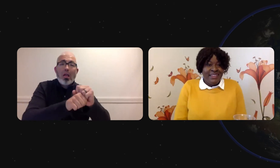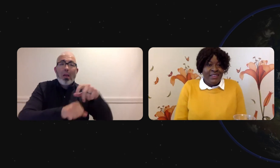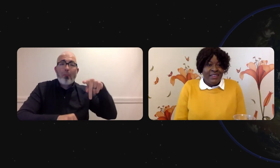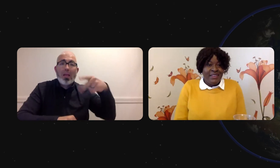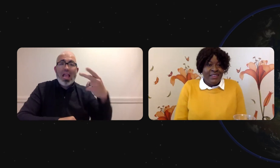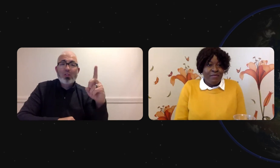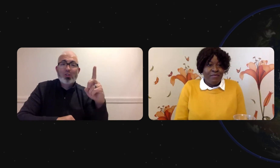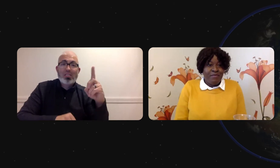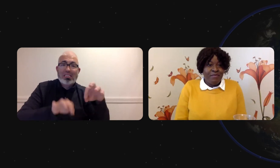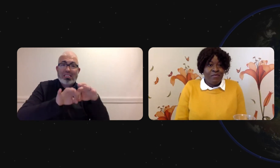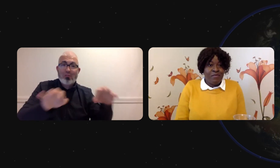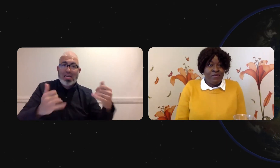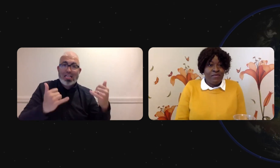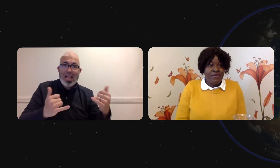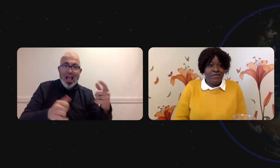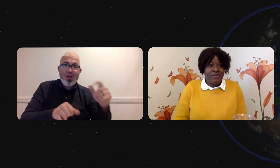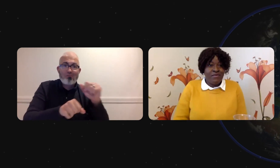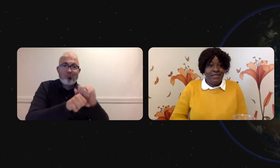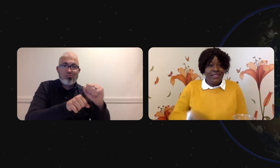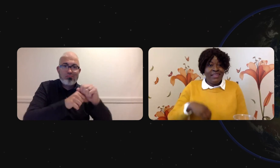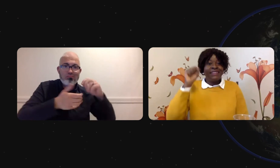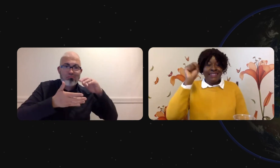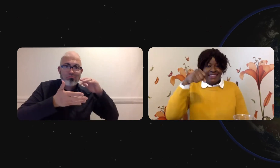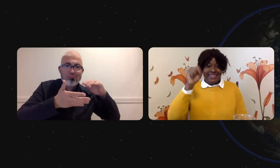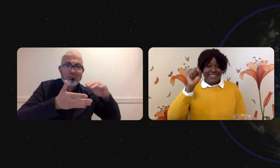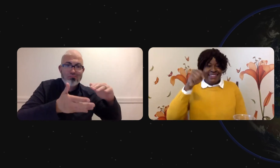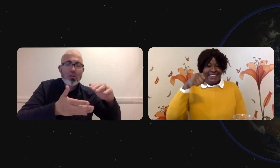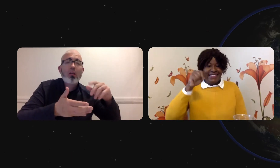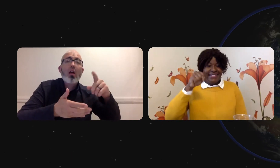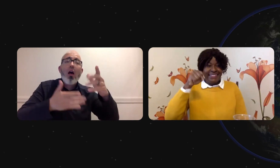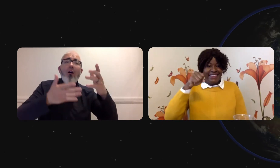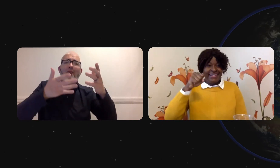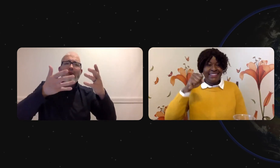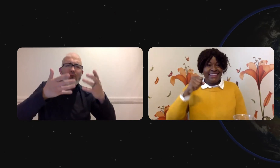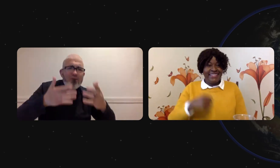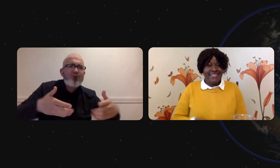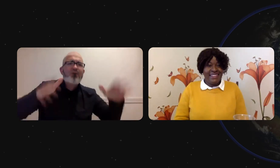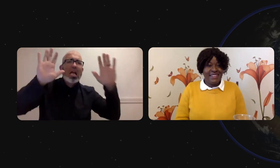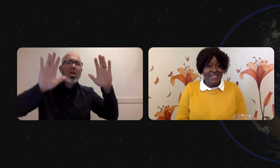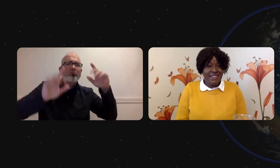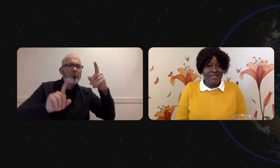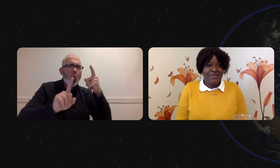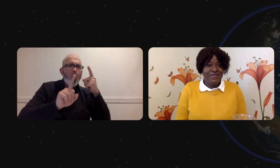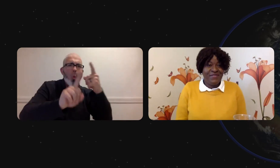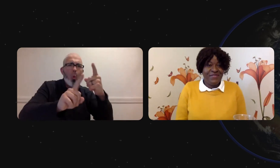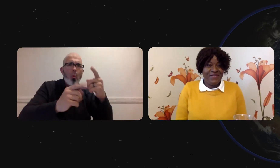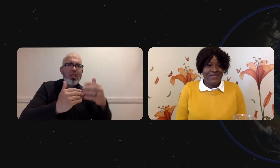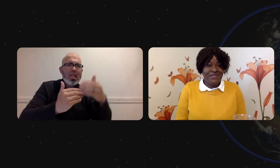You're working on your PhD degree, right?